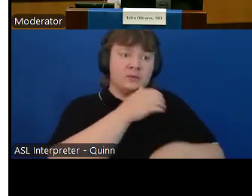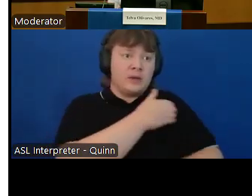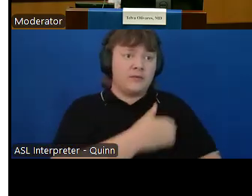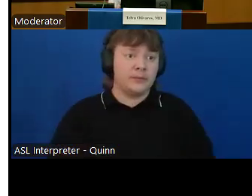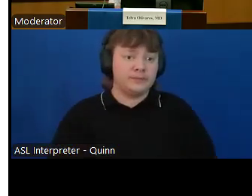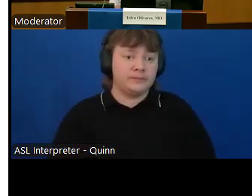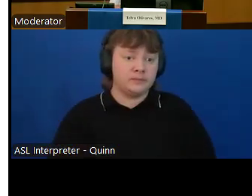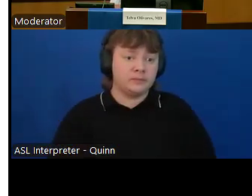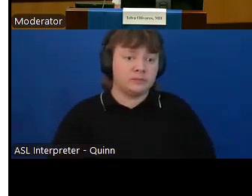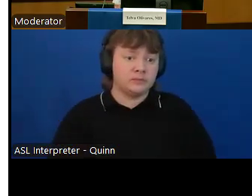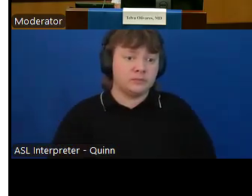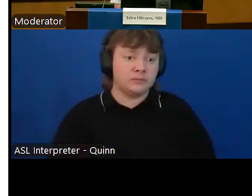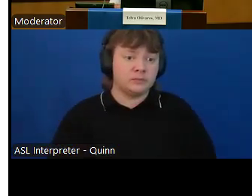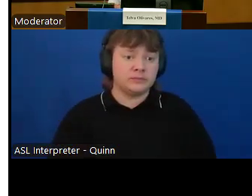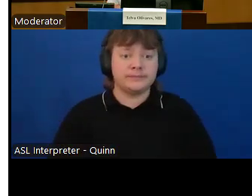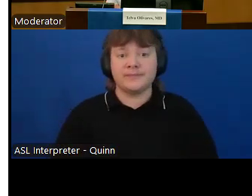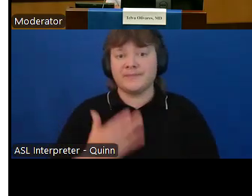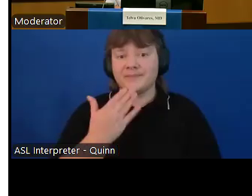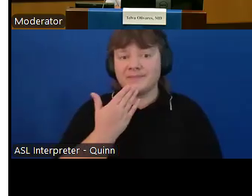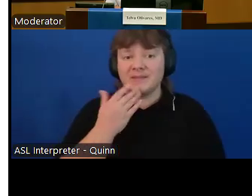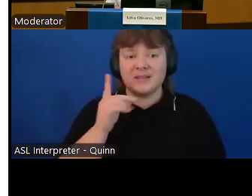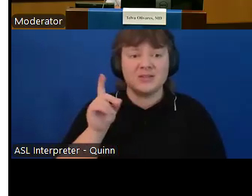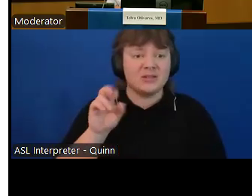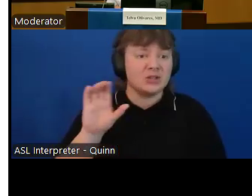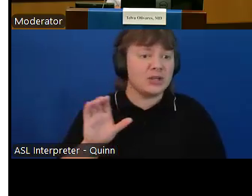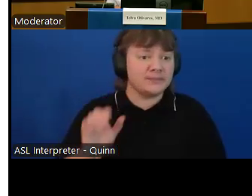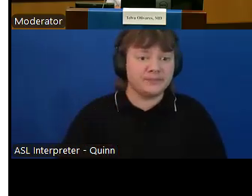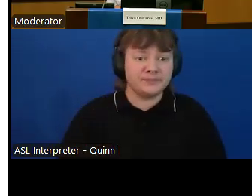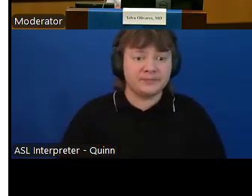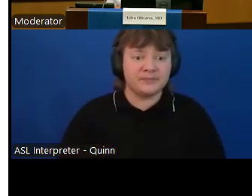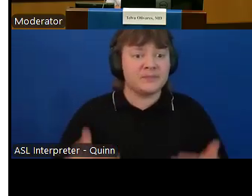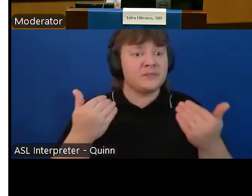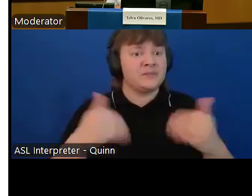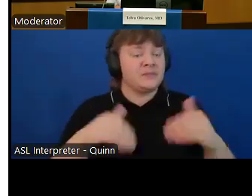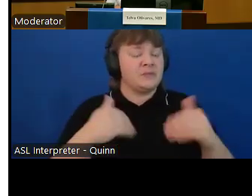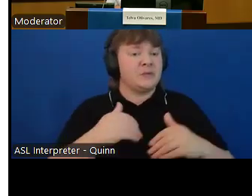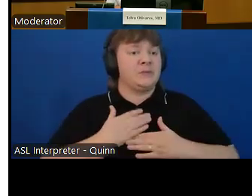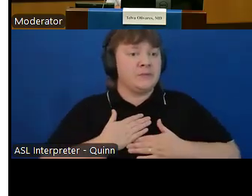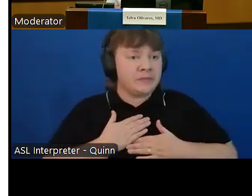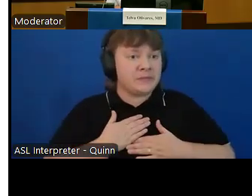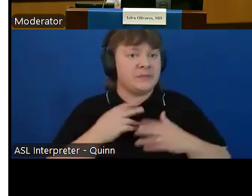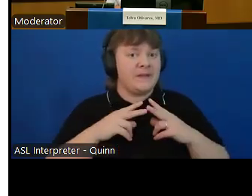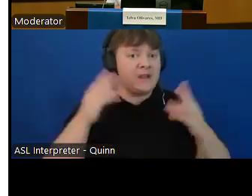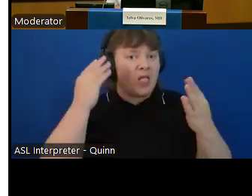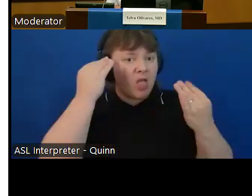you, Dr. K. Well, that was um very profound um very thoughtful and I think you touched in